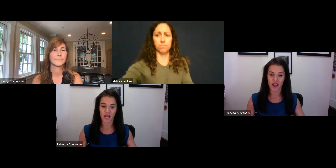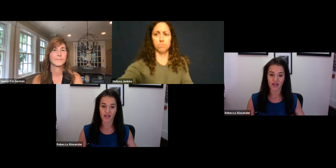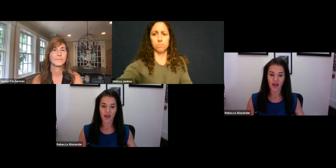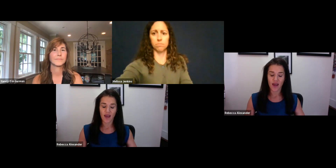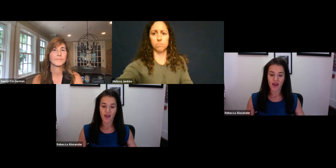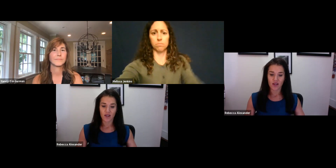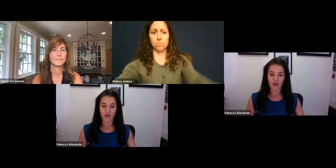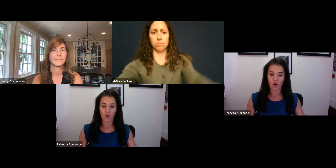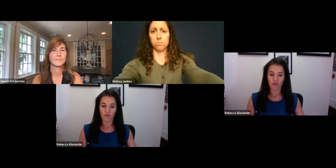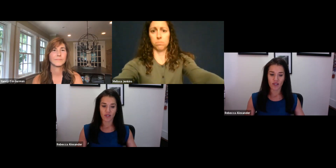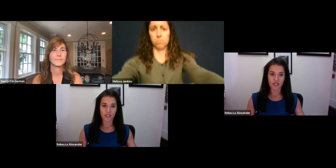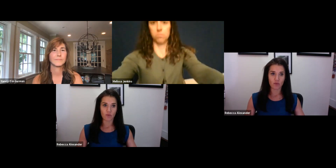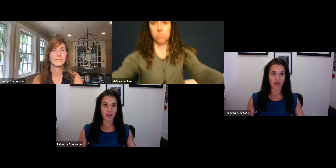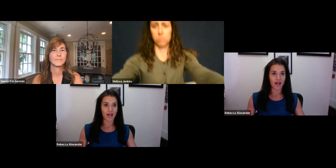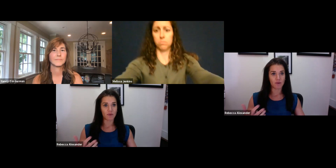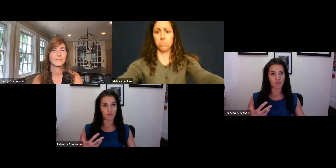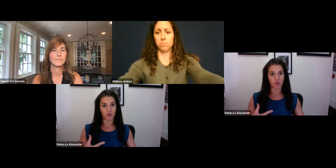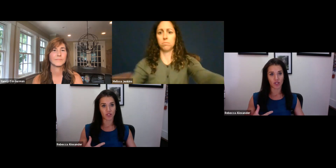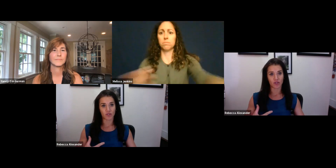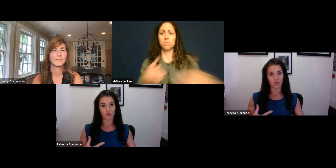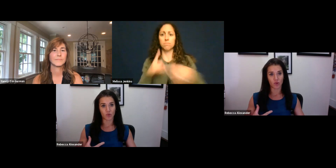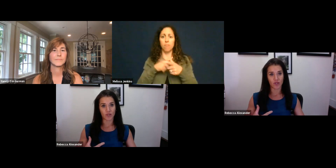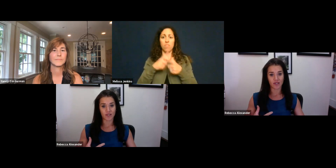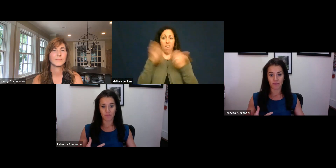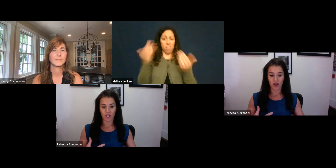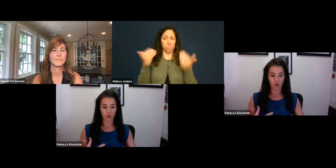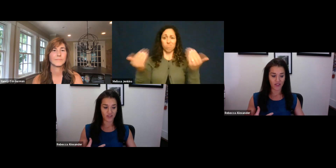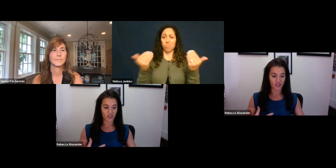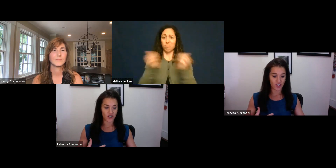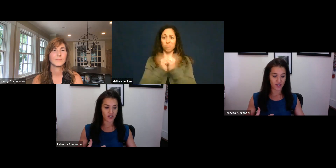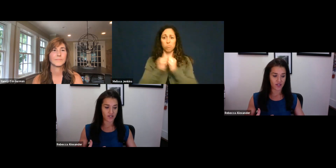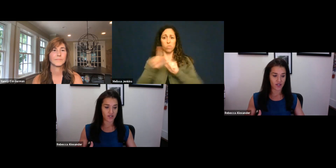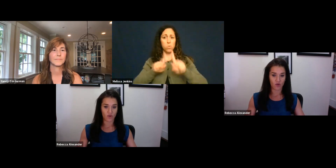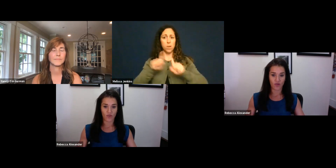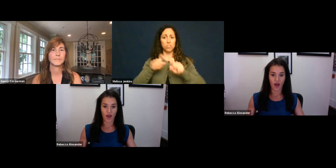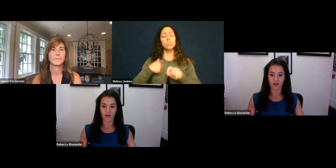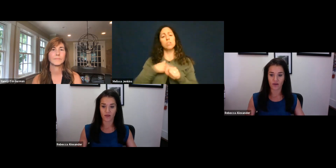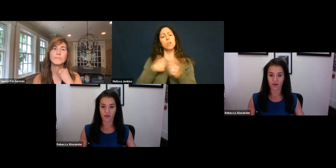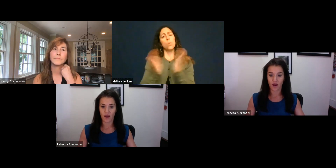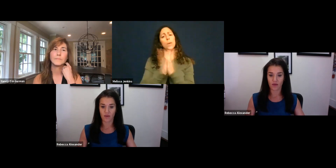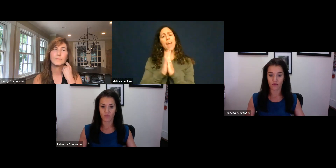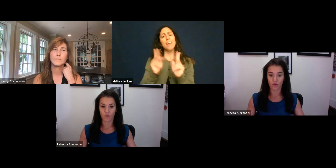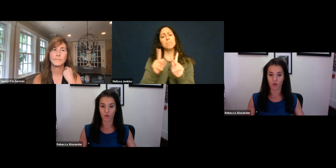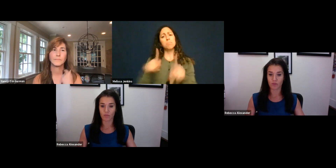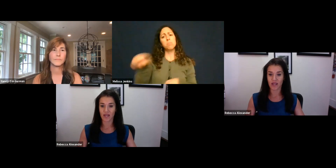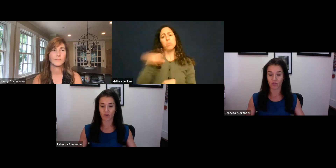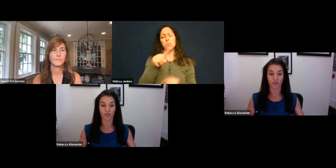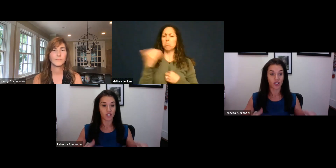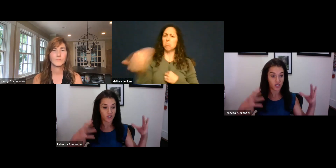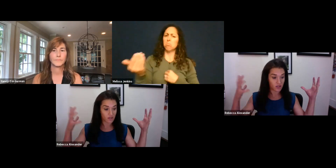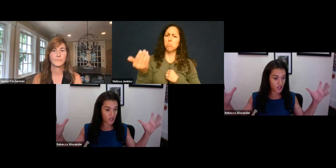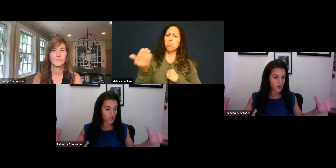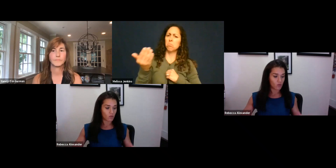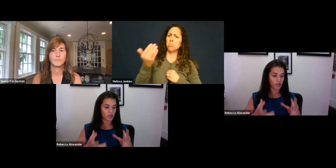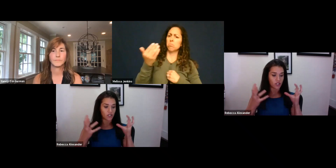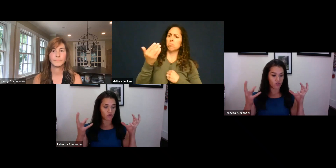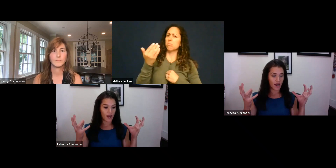and obviously we ask people to presubmit questions so that we would be able to really try